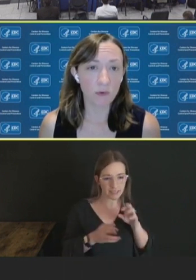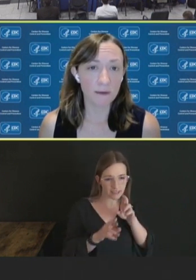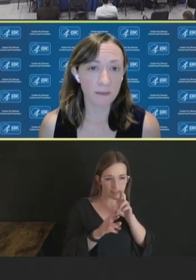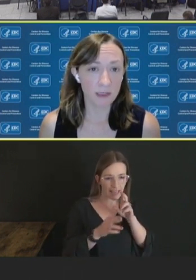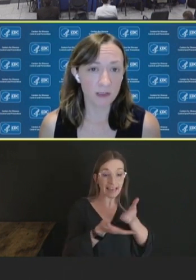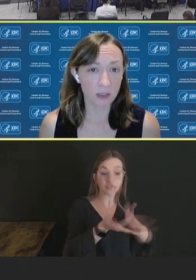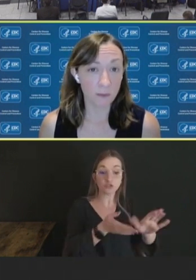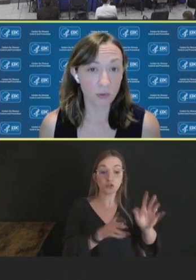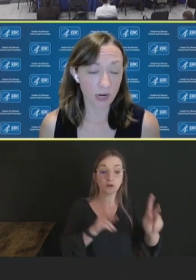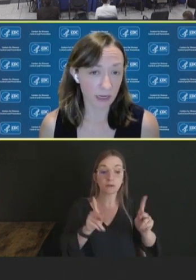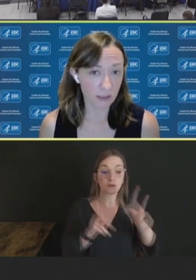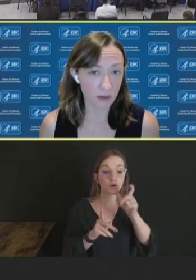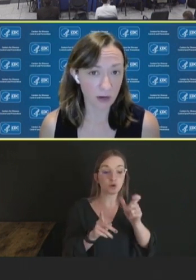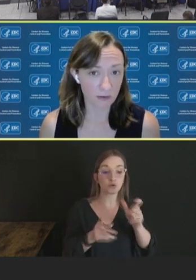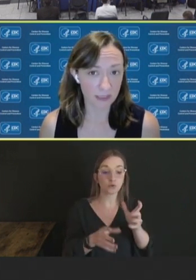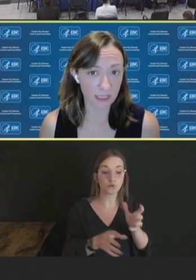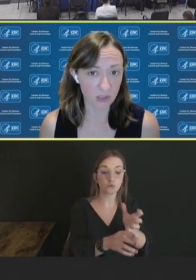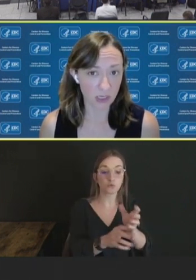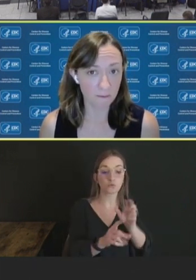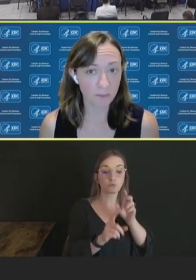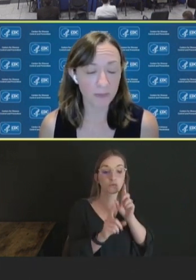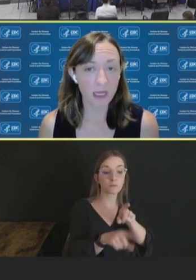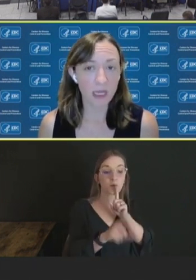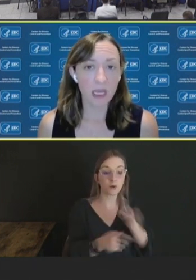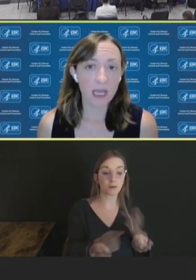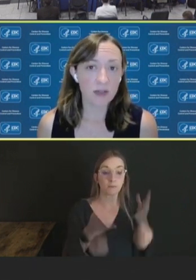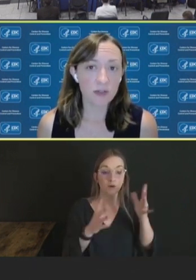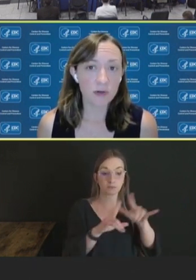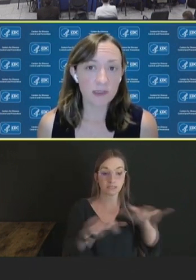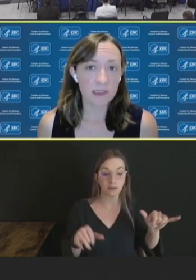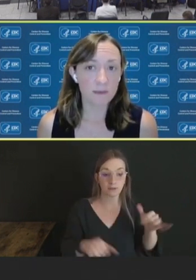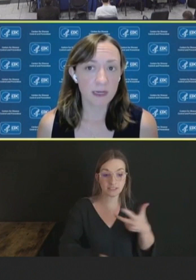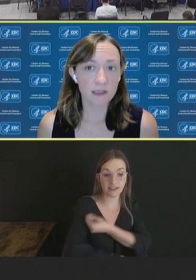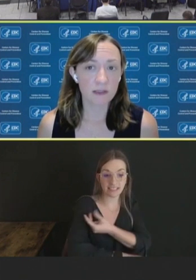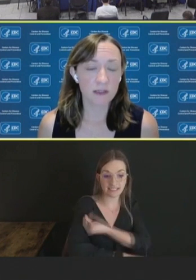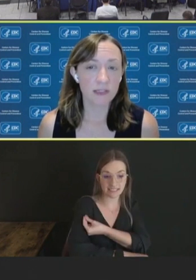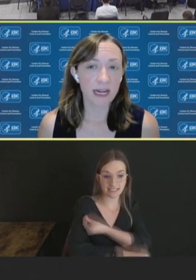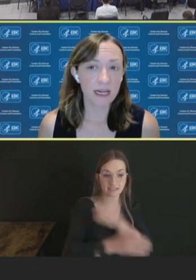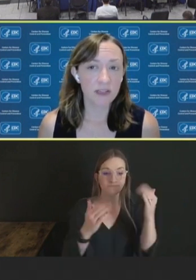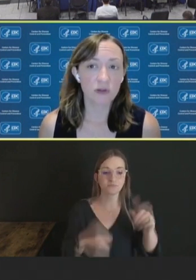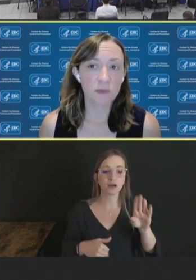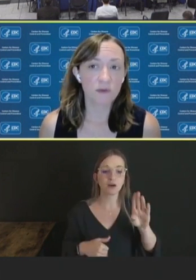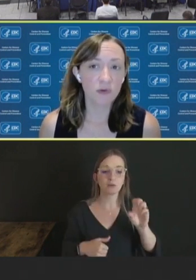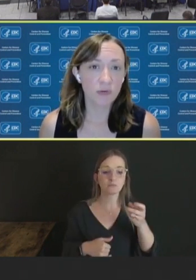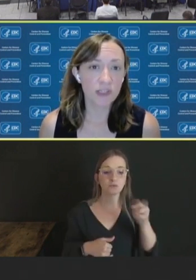were administered prior to authorization; and doses administered to age groups for which